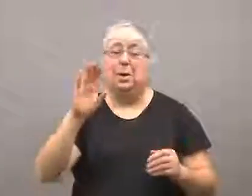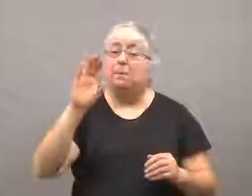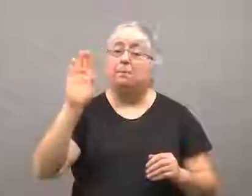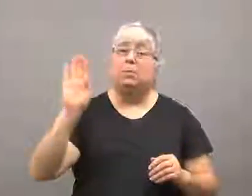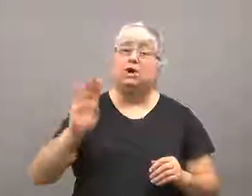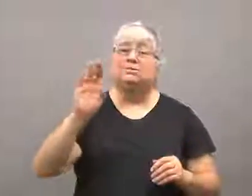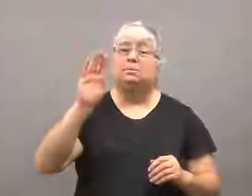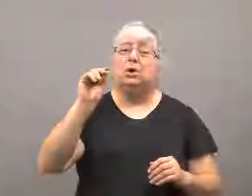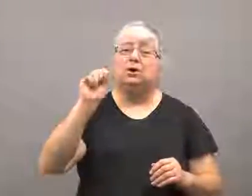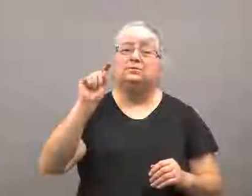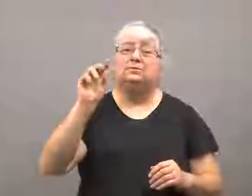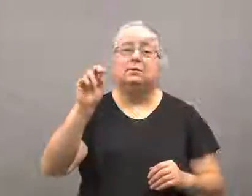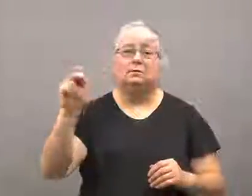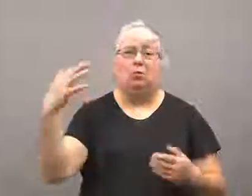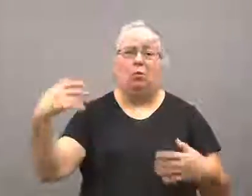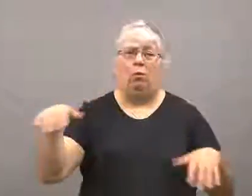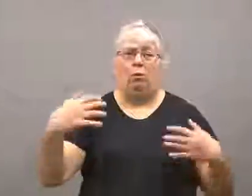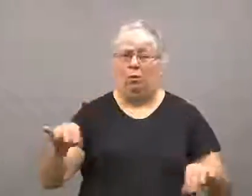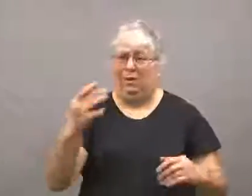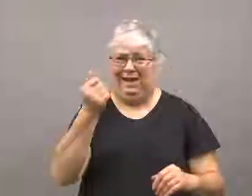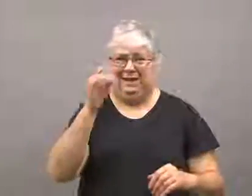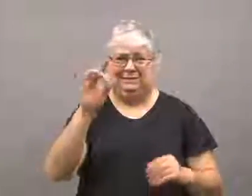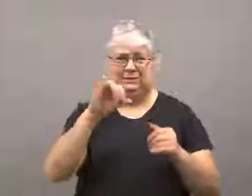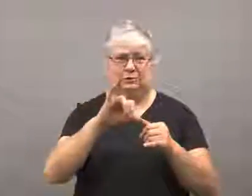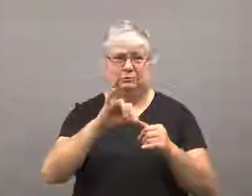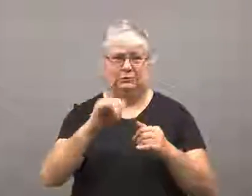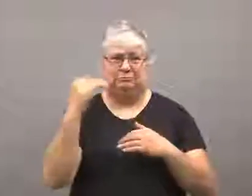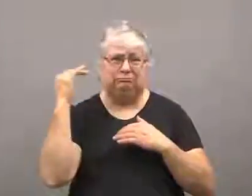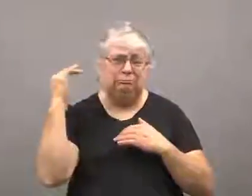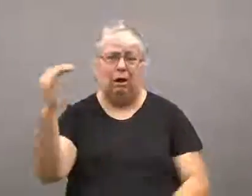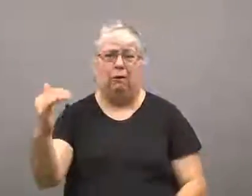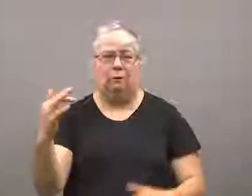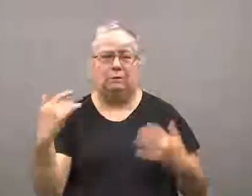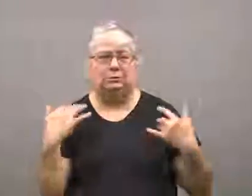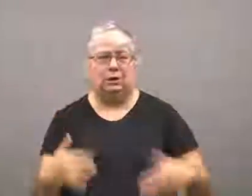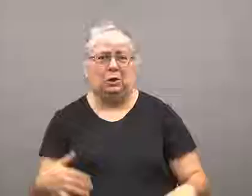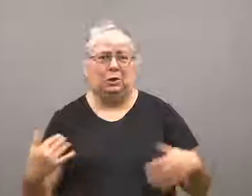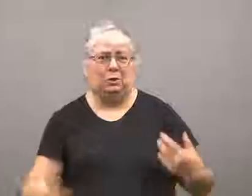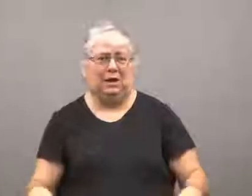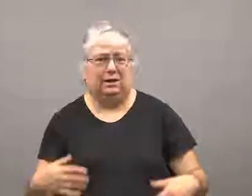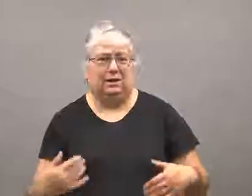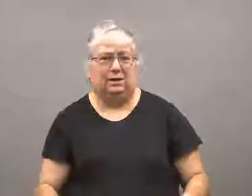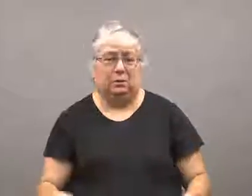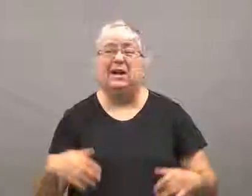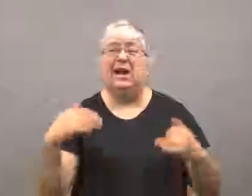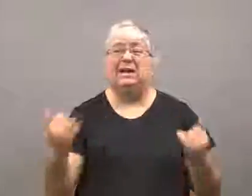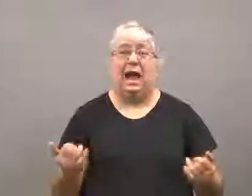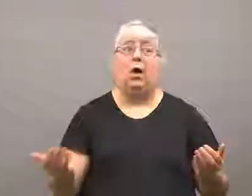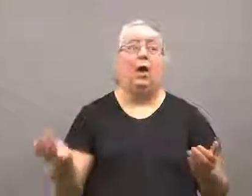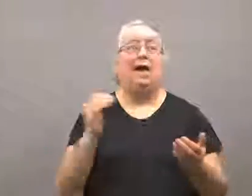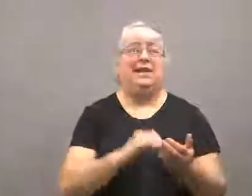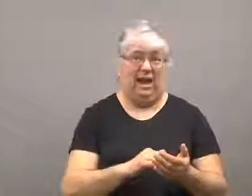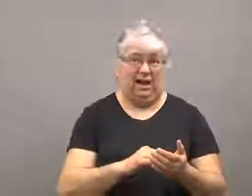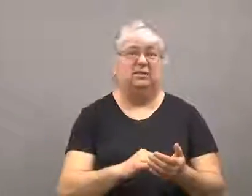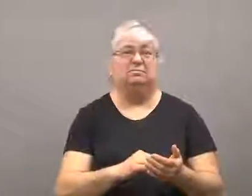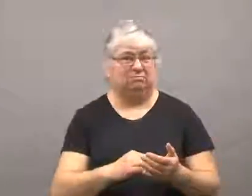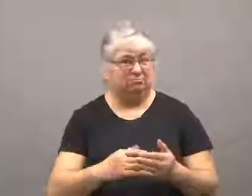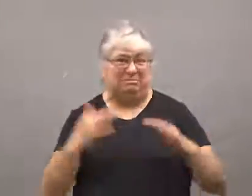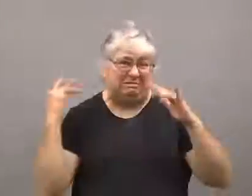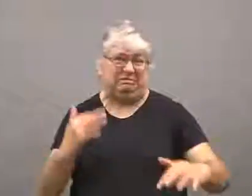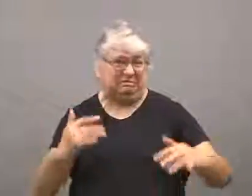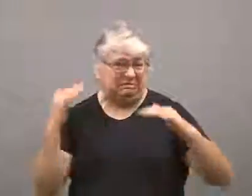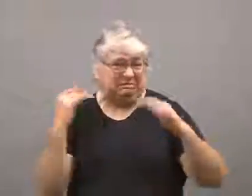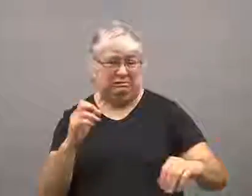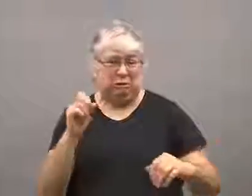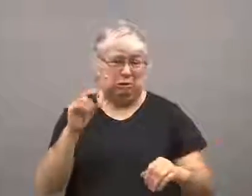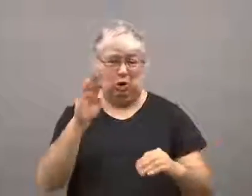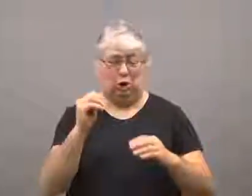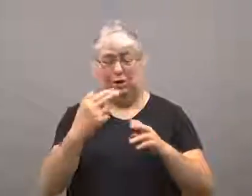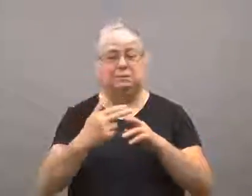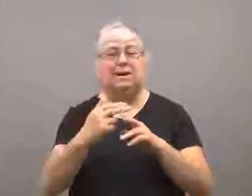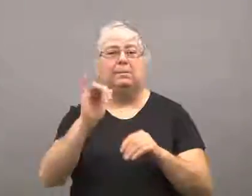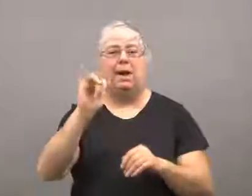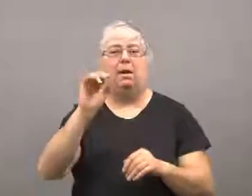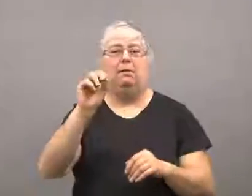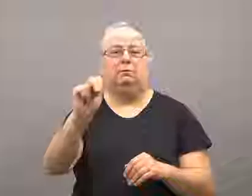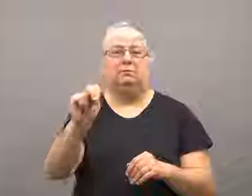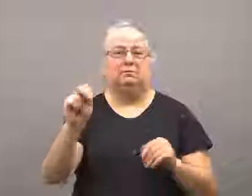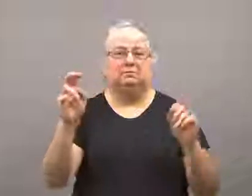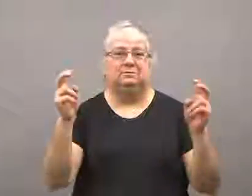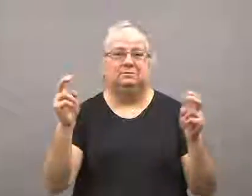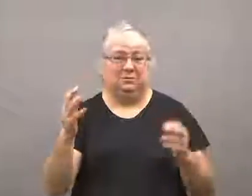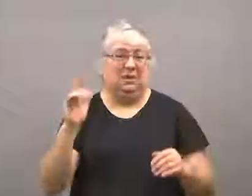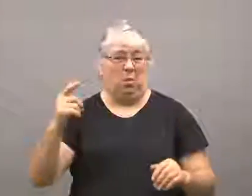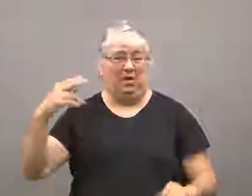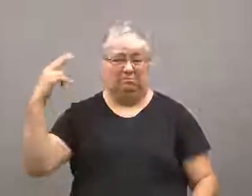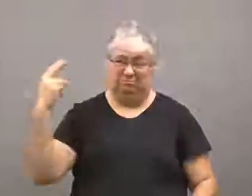Boston had 18 inches of snow! That's a lot!